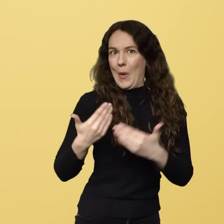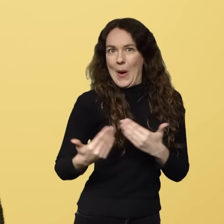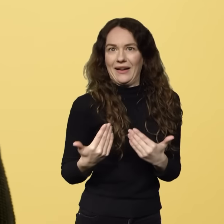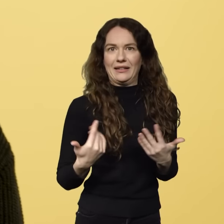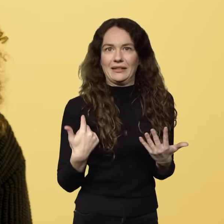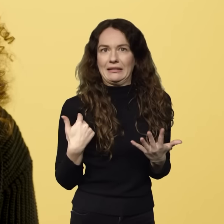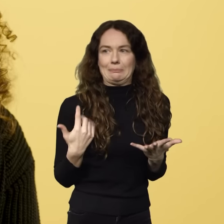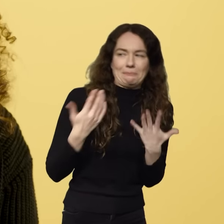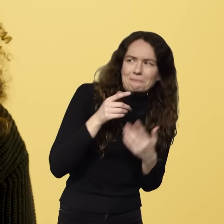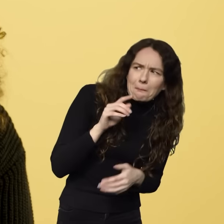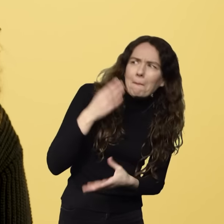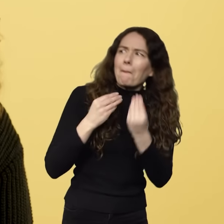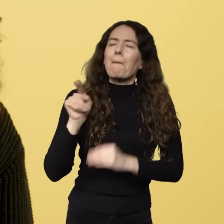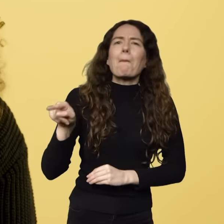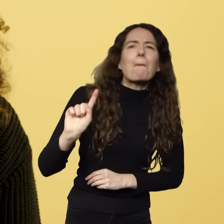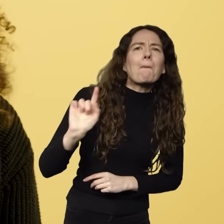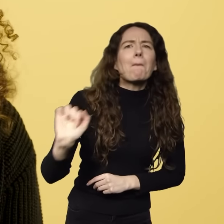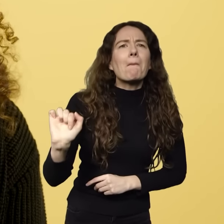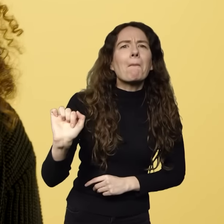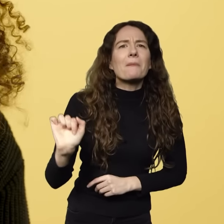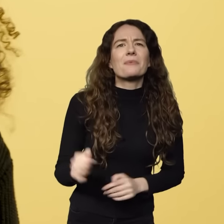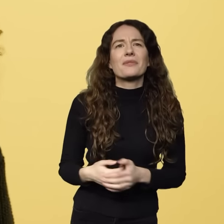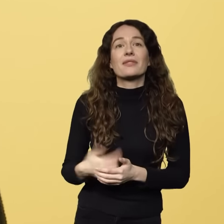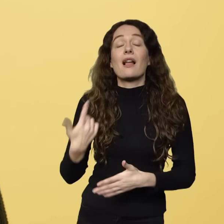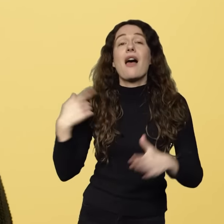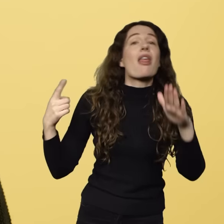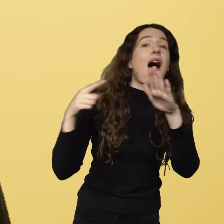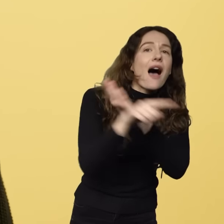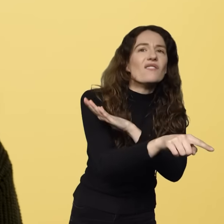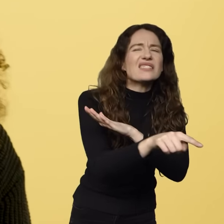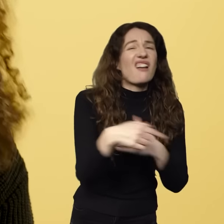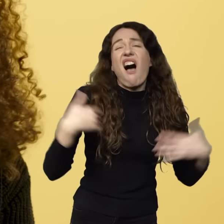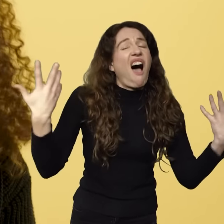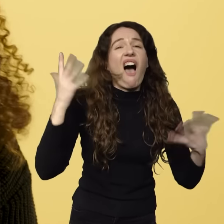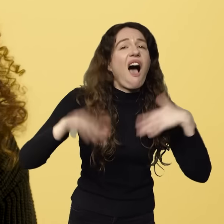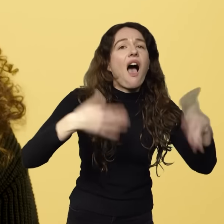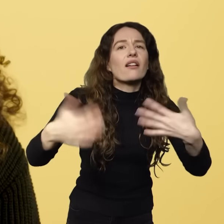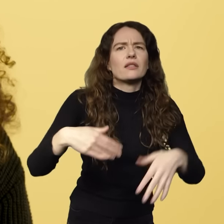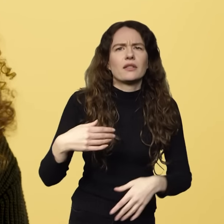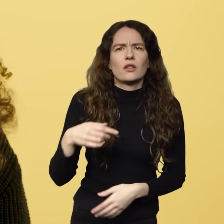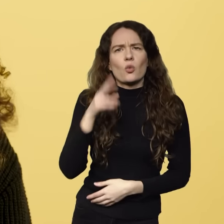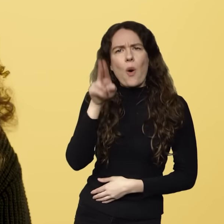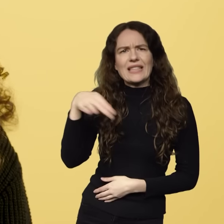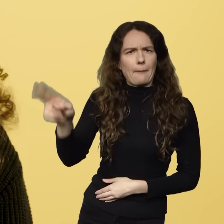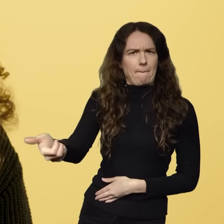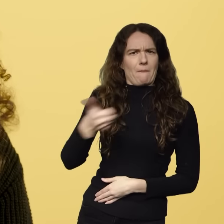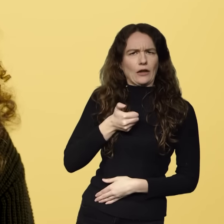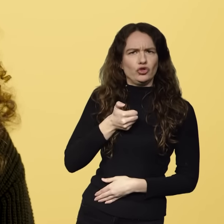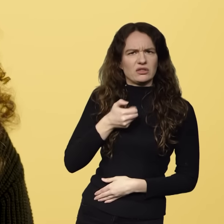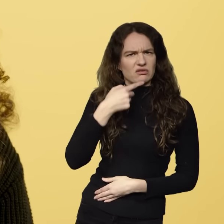and then I left and I didn't think anything of it. And then I had like a message on WhatsApp and he’s like: ‘By the way, you've left your underwear here, but I'll put them in the wash for you.’